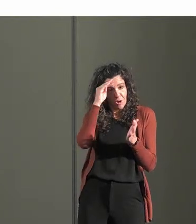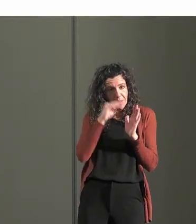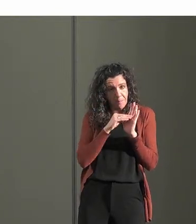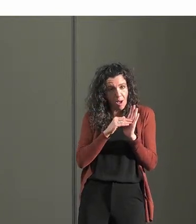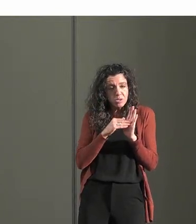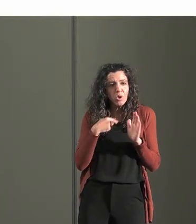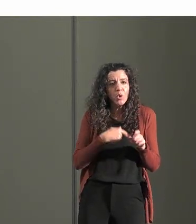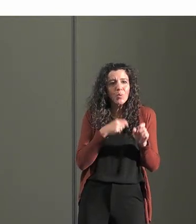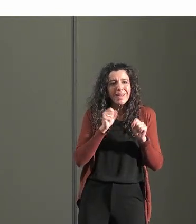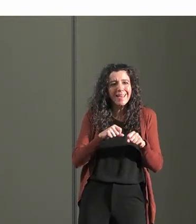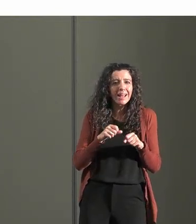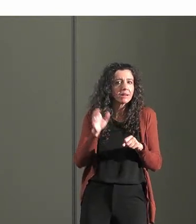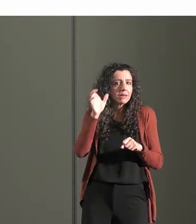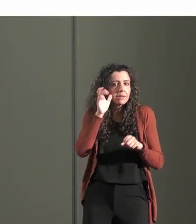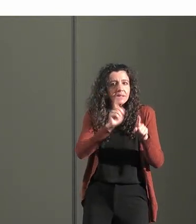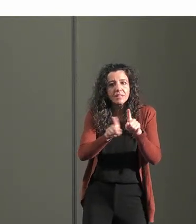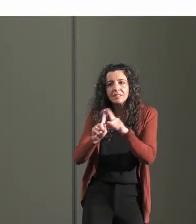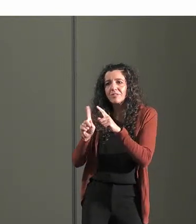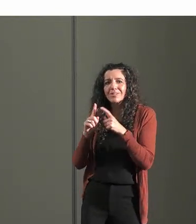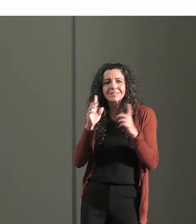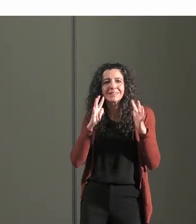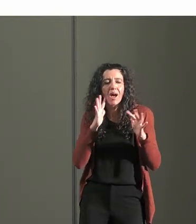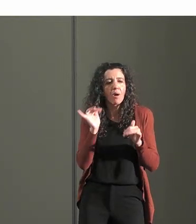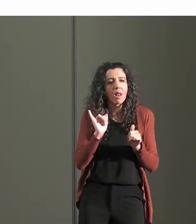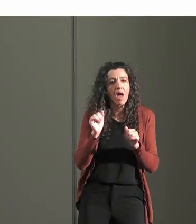device machine learning models we could detect sounds like